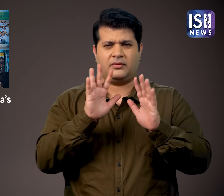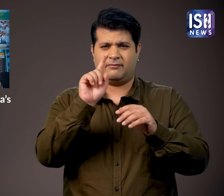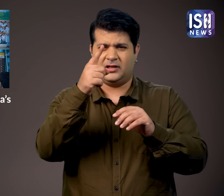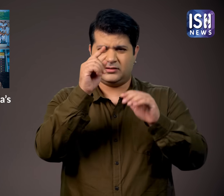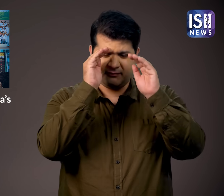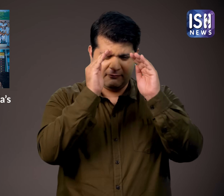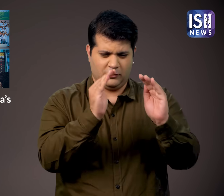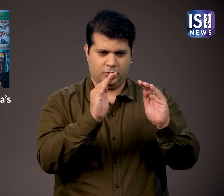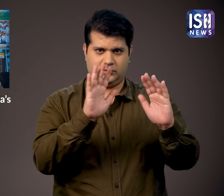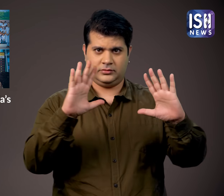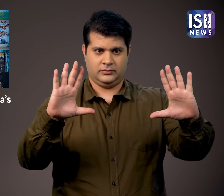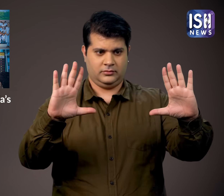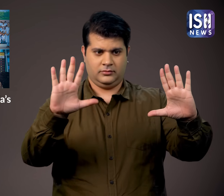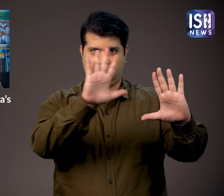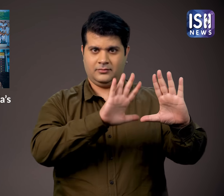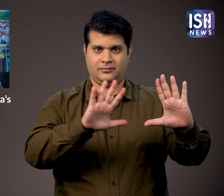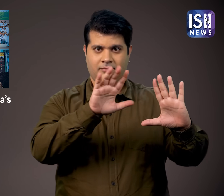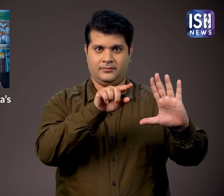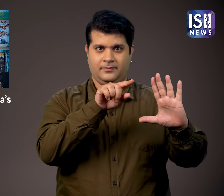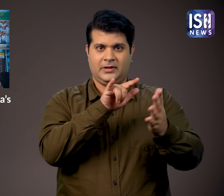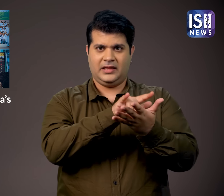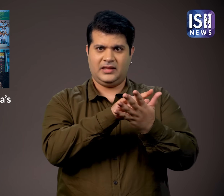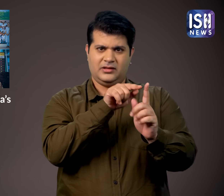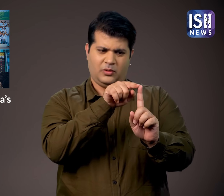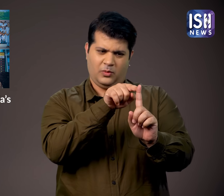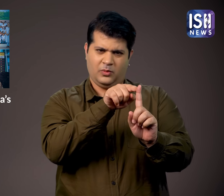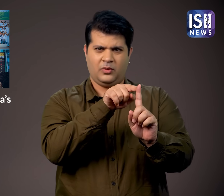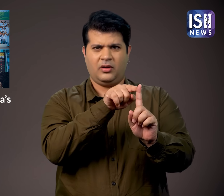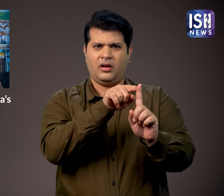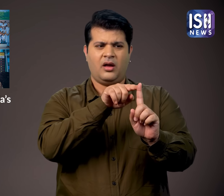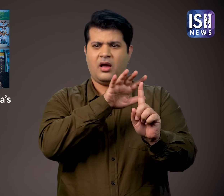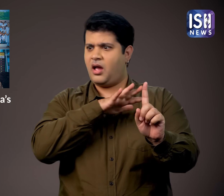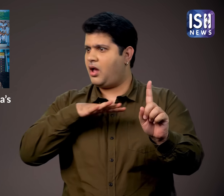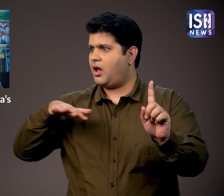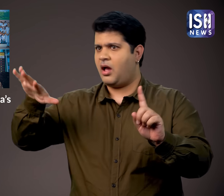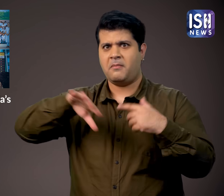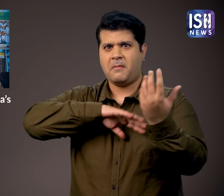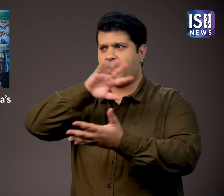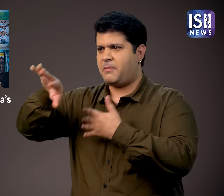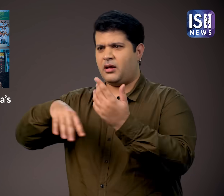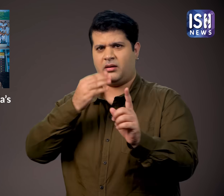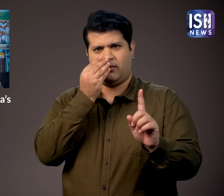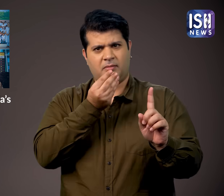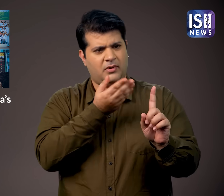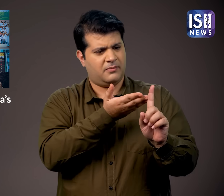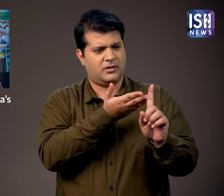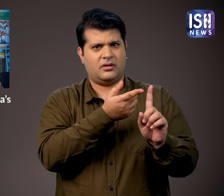We will first zoom in on IndiGo that managed to disrupt the country's air travel.